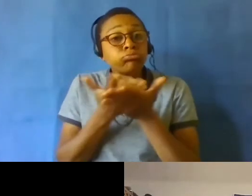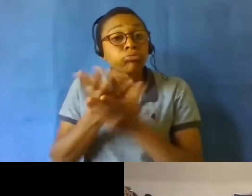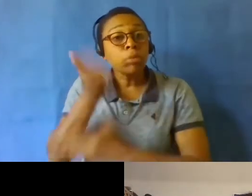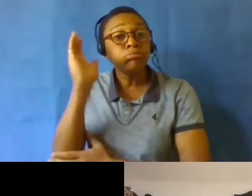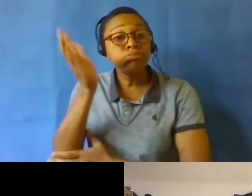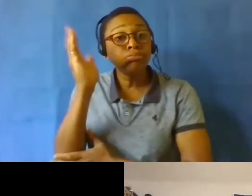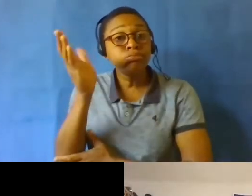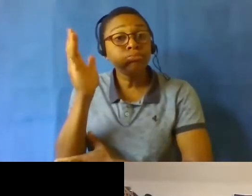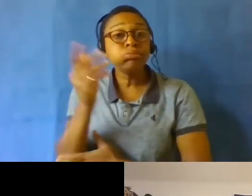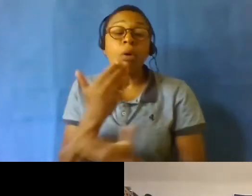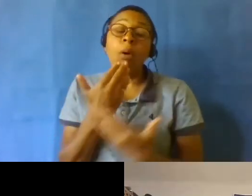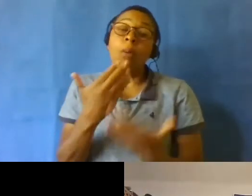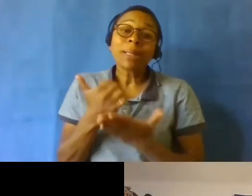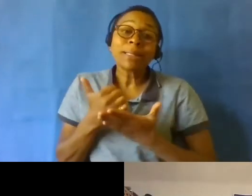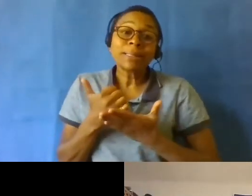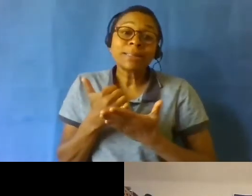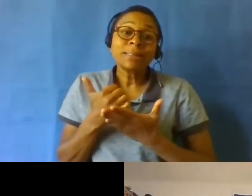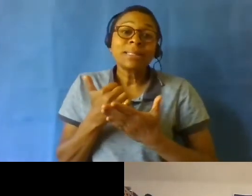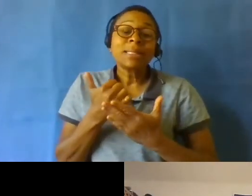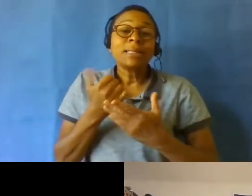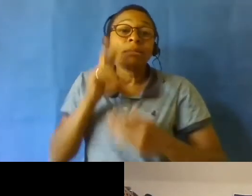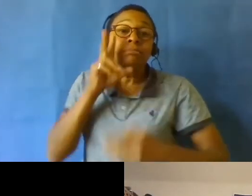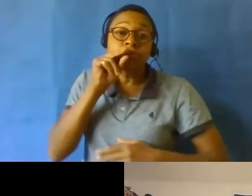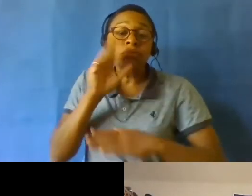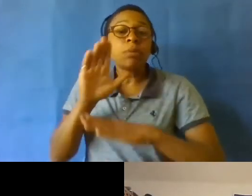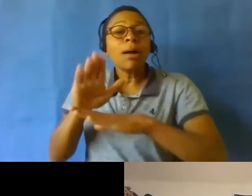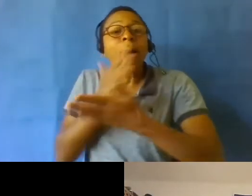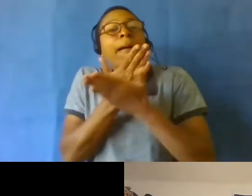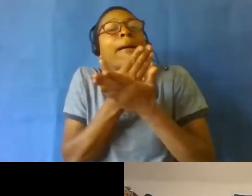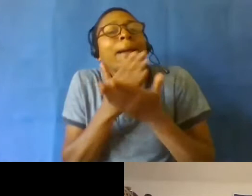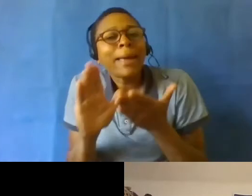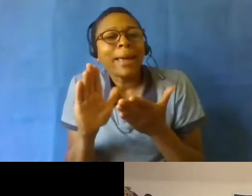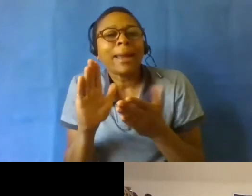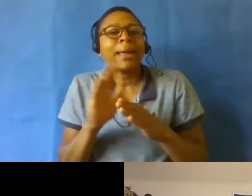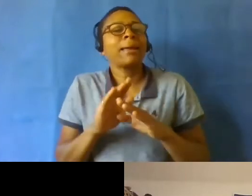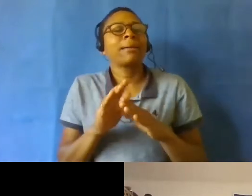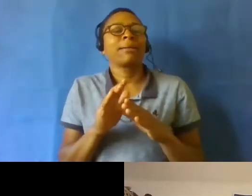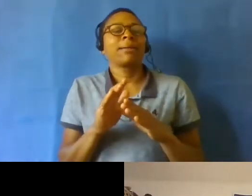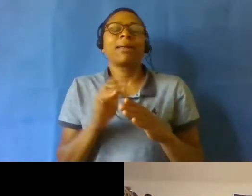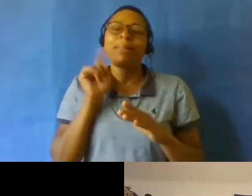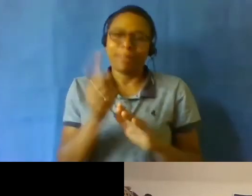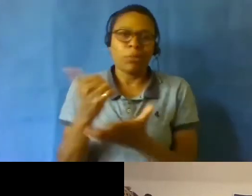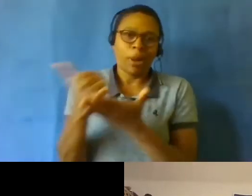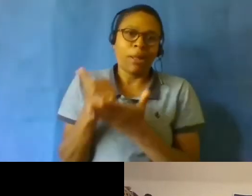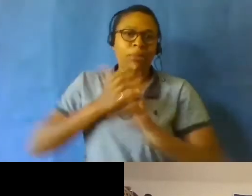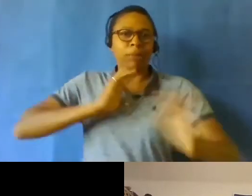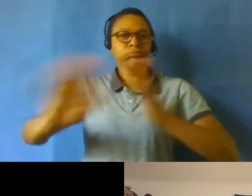wonderful BSL interpreters as much as possible our BSL interpreters today are